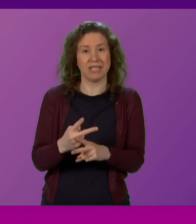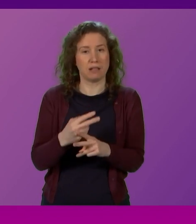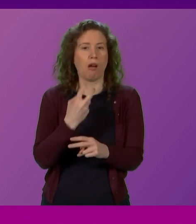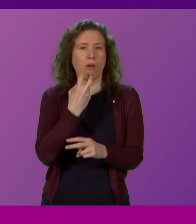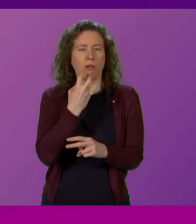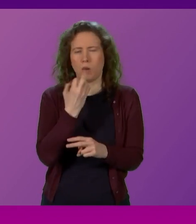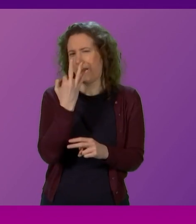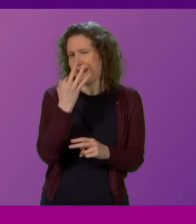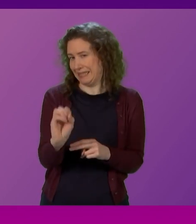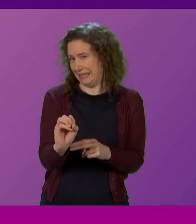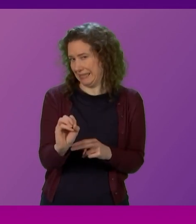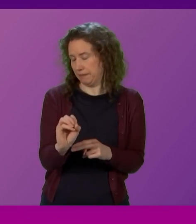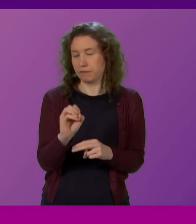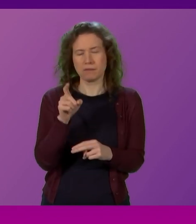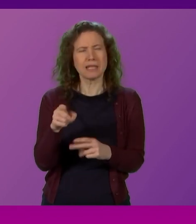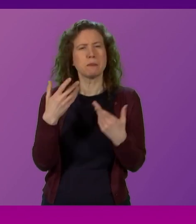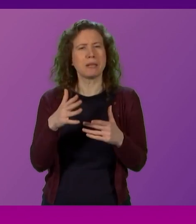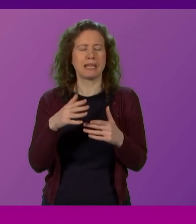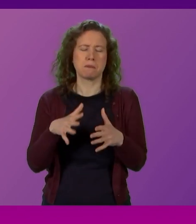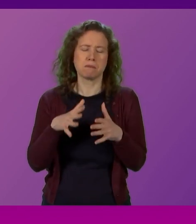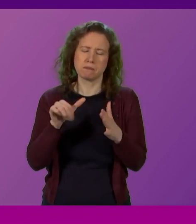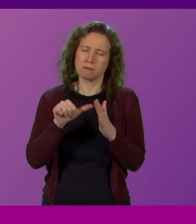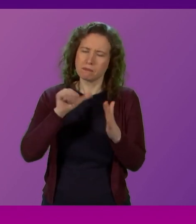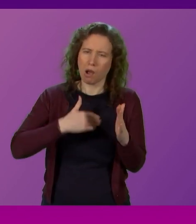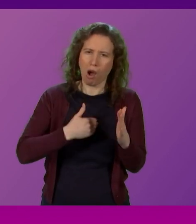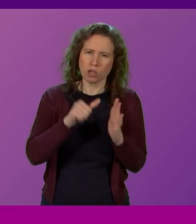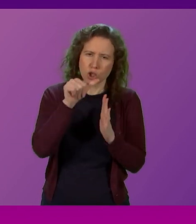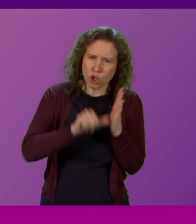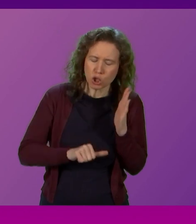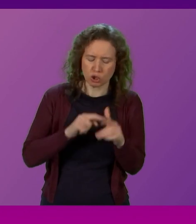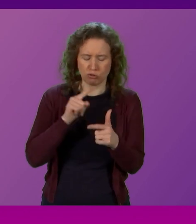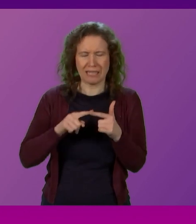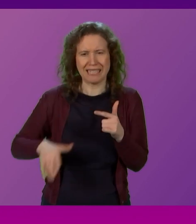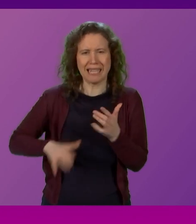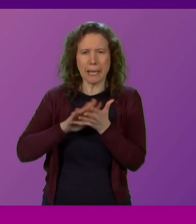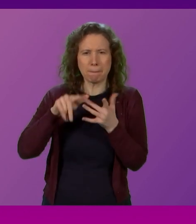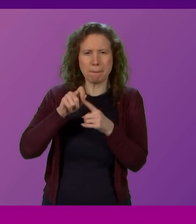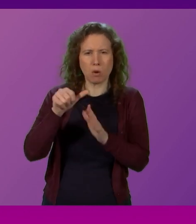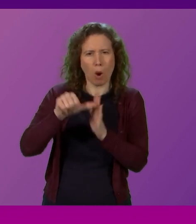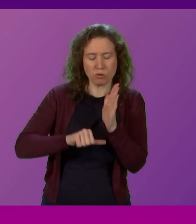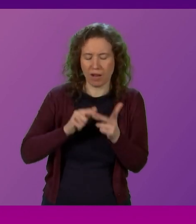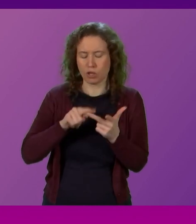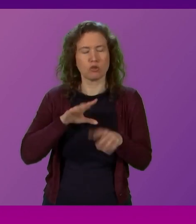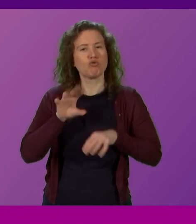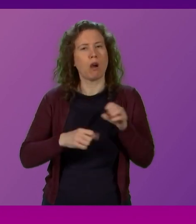He has had major heart surgery and hip operations, and he often struggles to breathe.